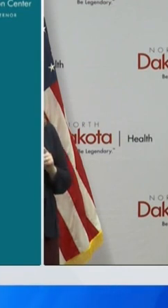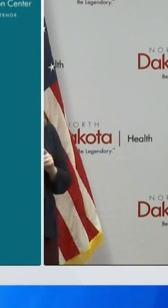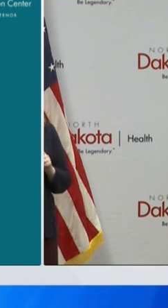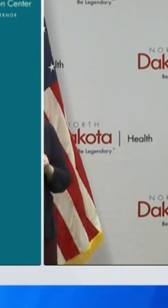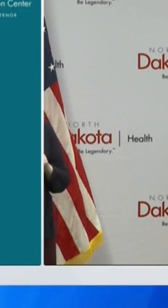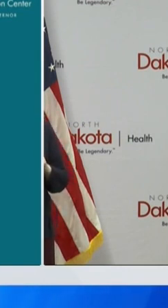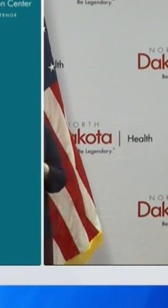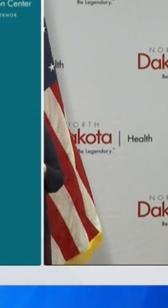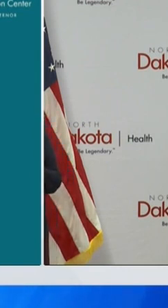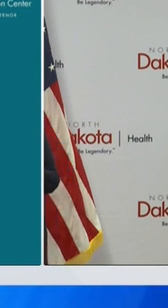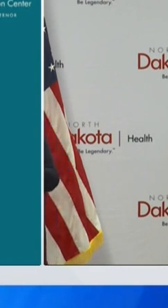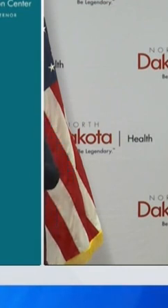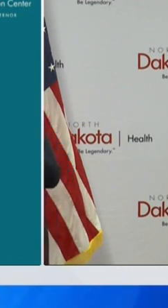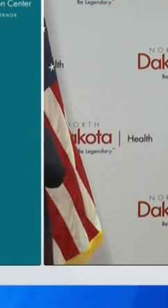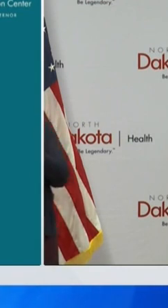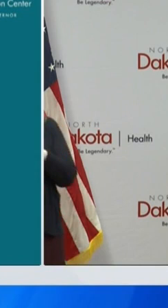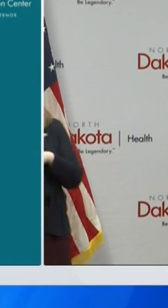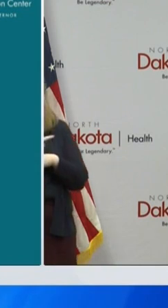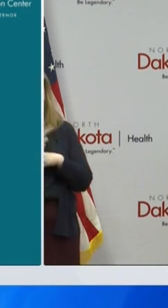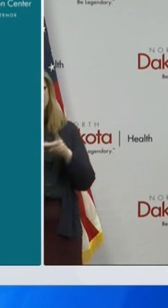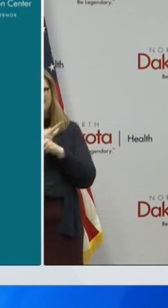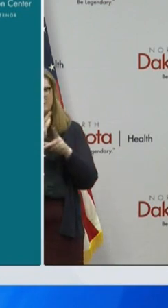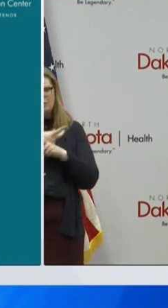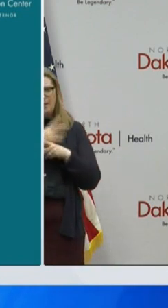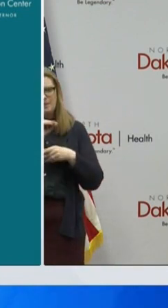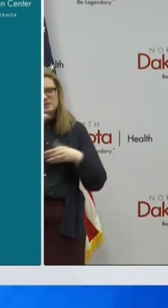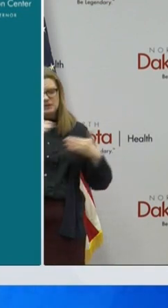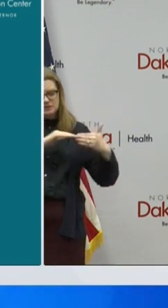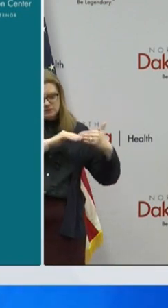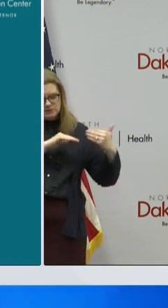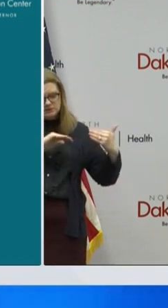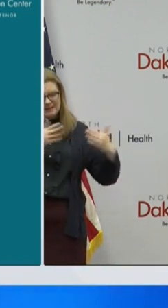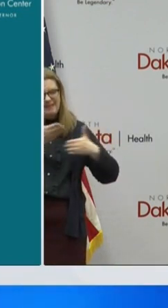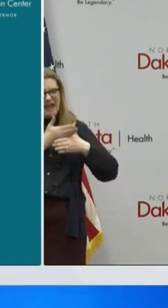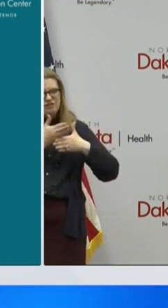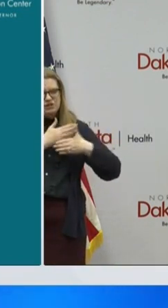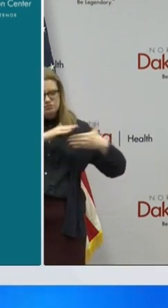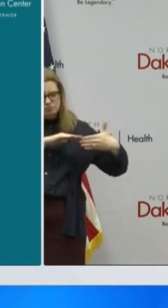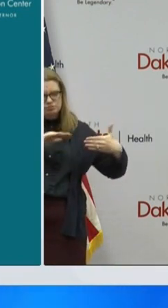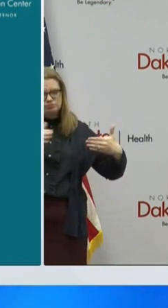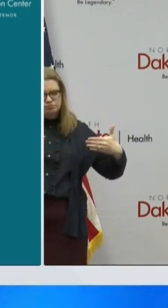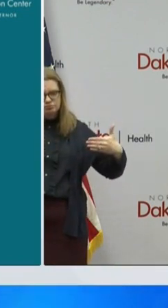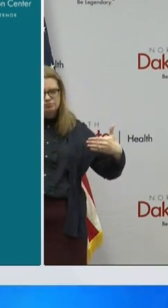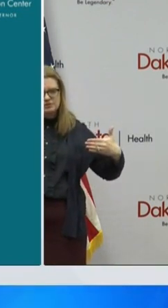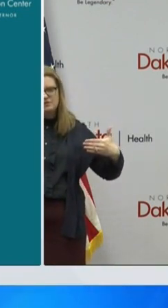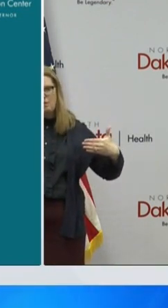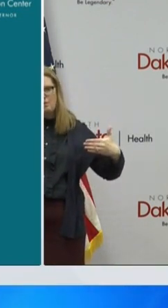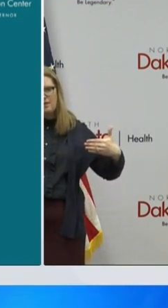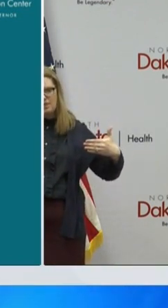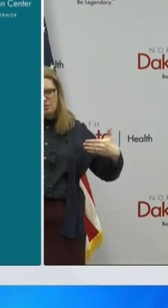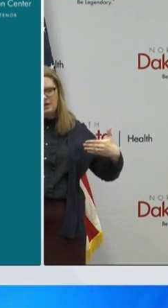PARENT OR A. THE AVERAGE POSITIVE RATE IS 4.3%, THE TRAILING 14 DAY NUMBER